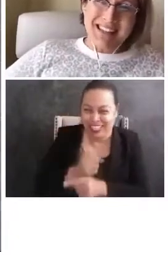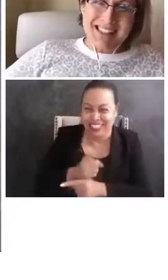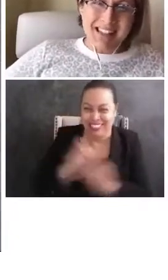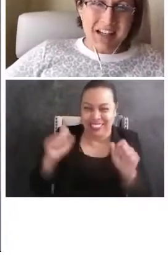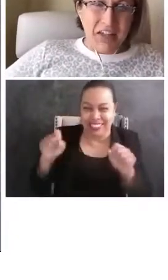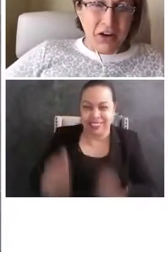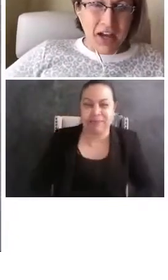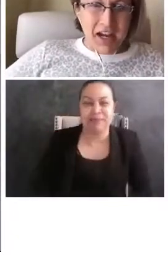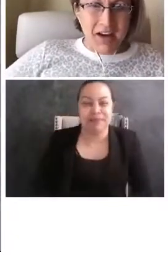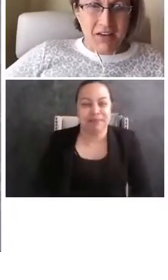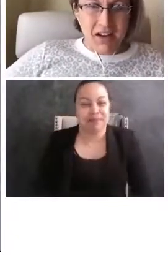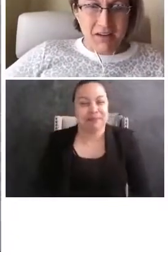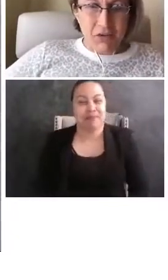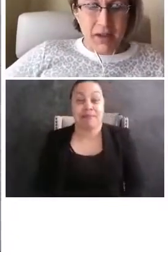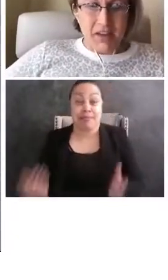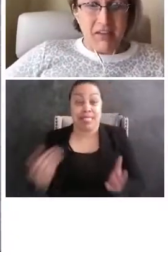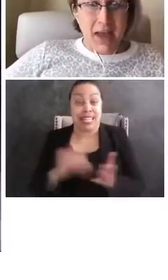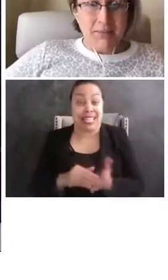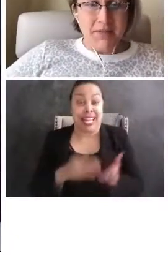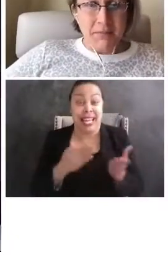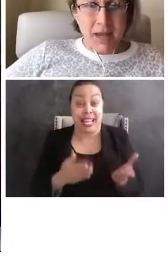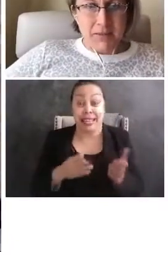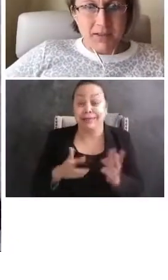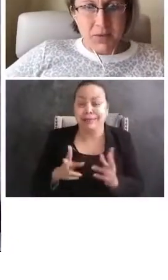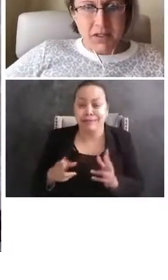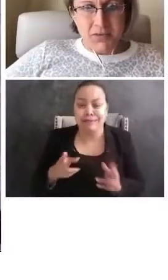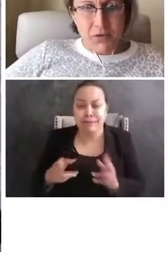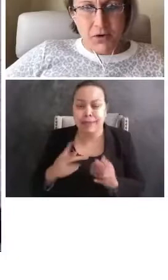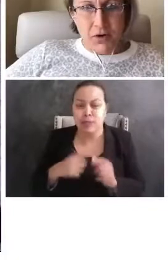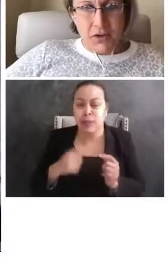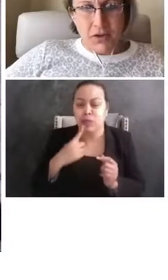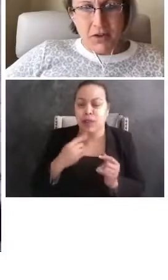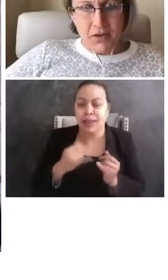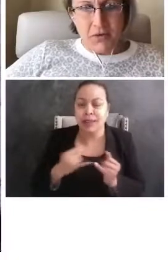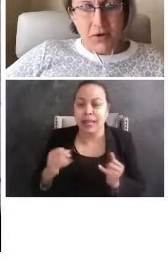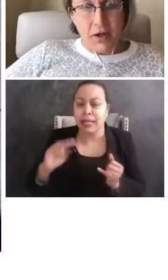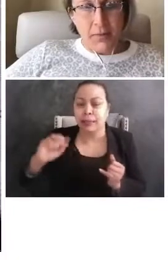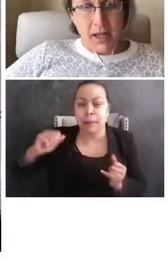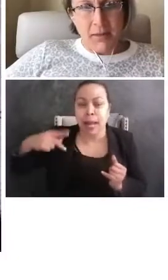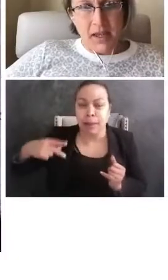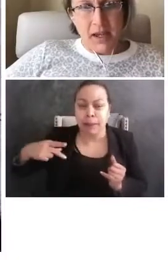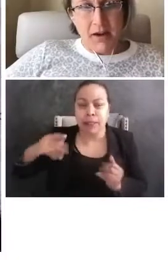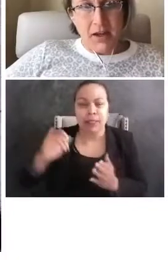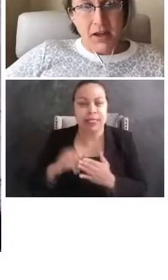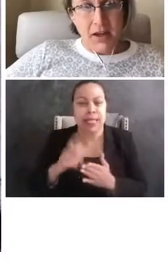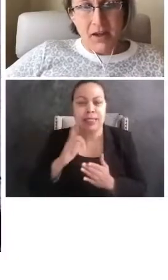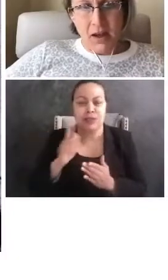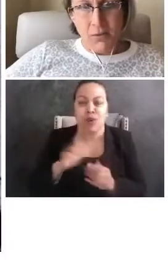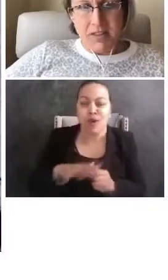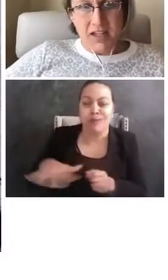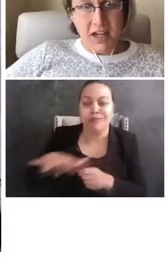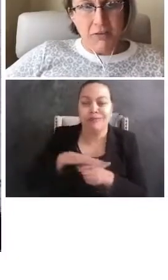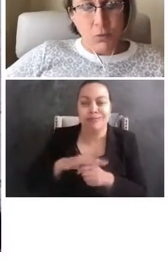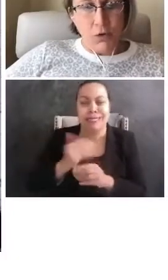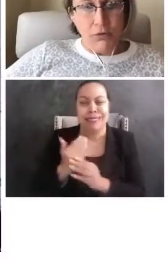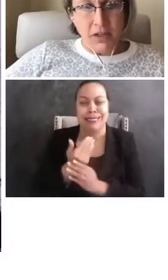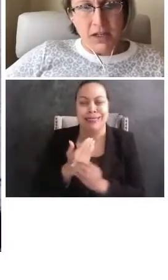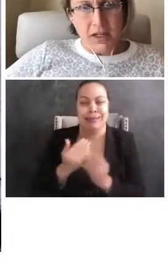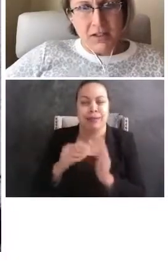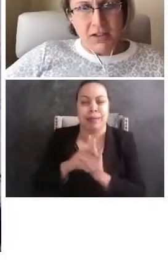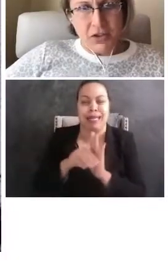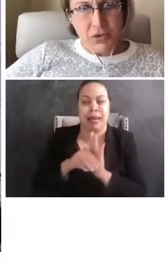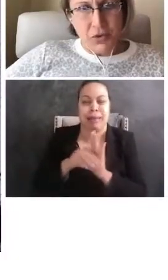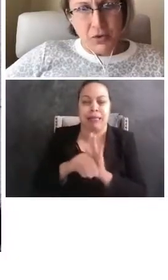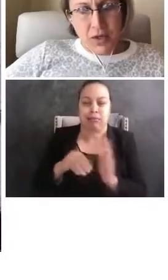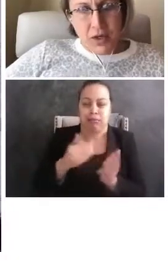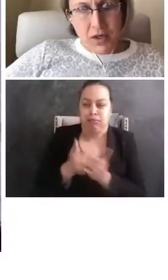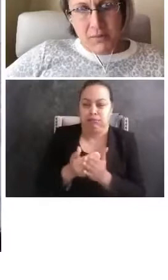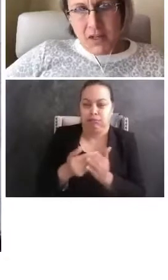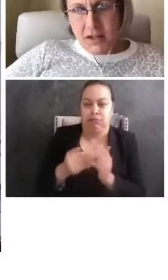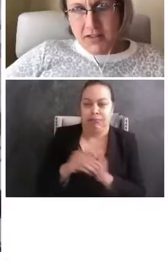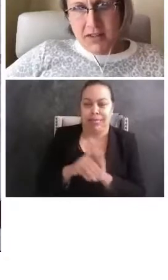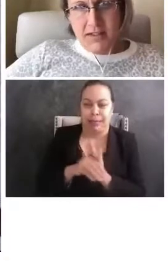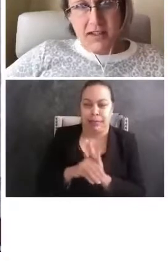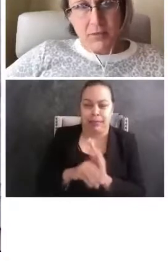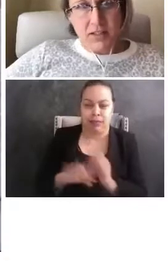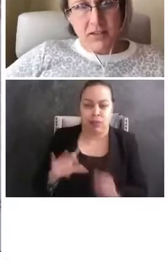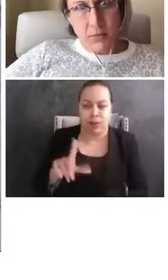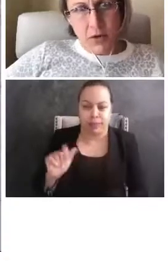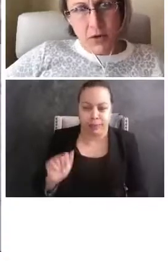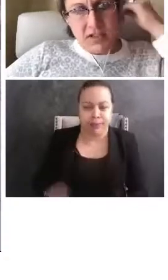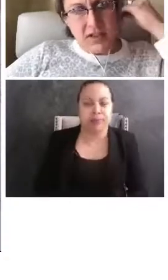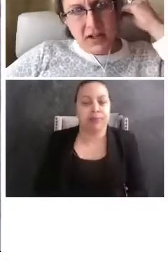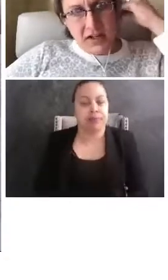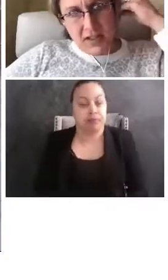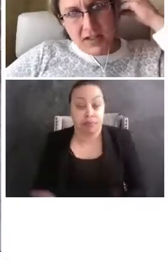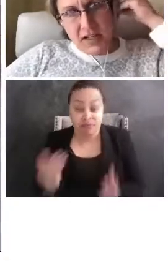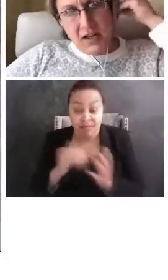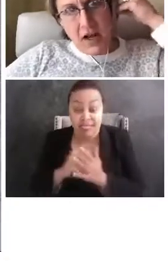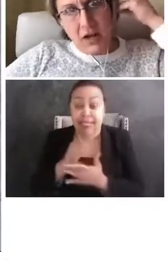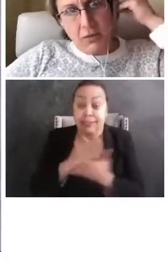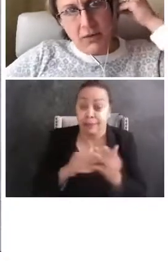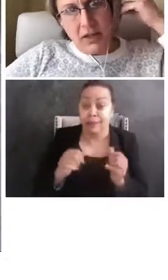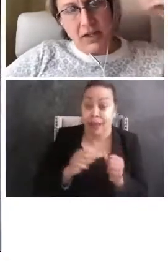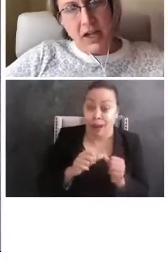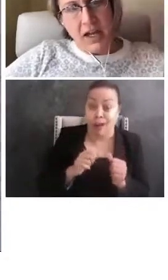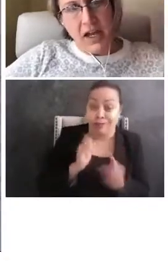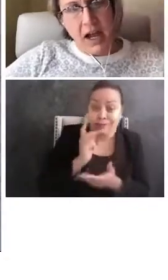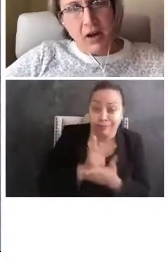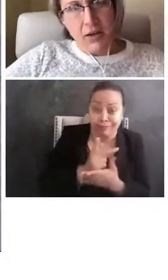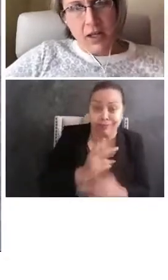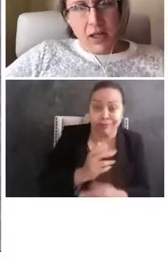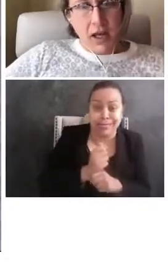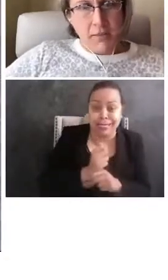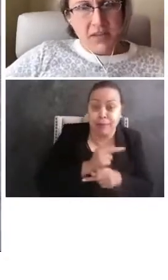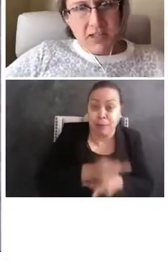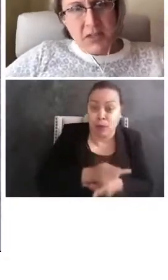This is another cutout of the redlining in the greater Miami area.